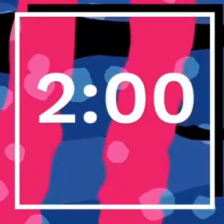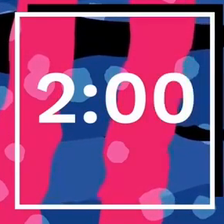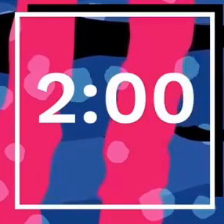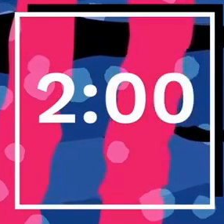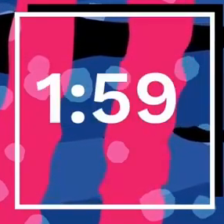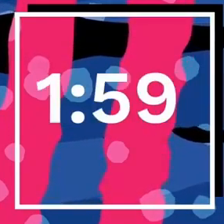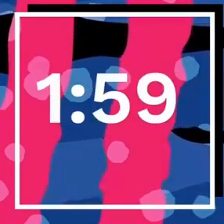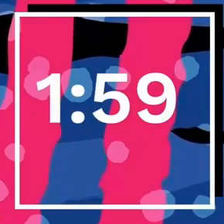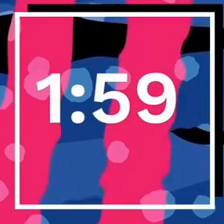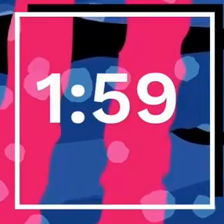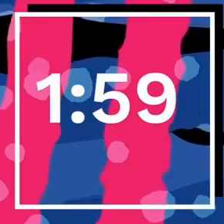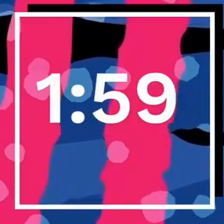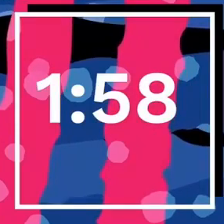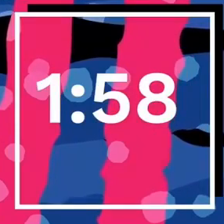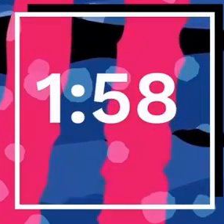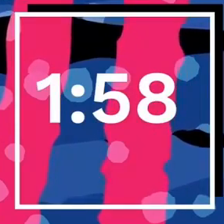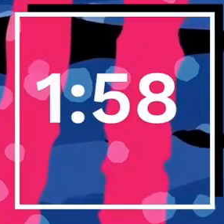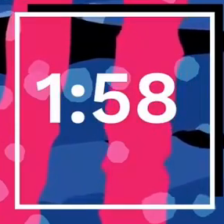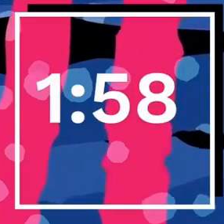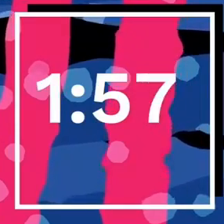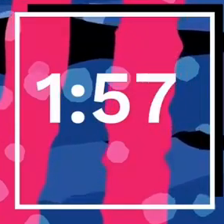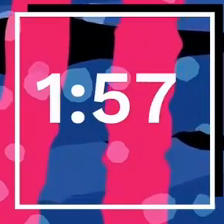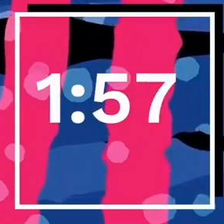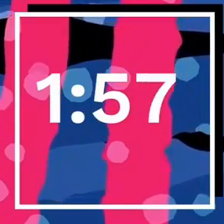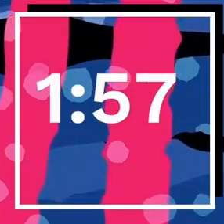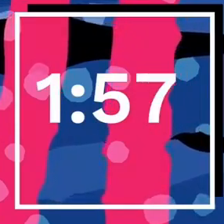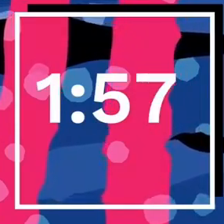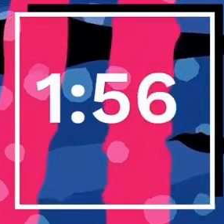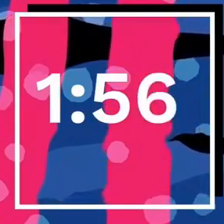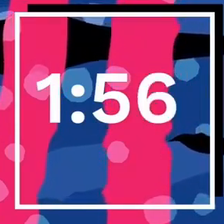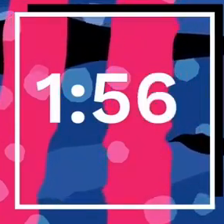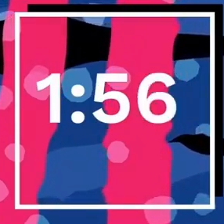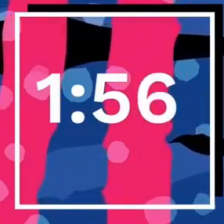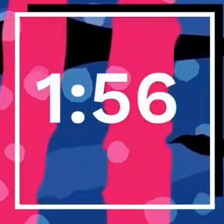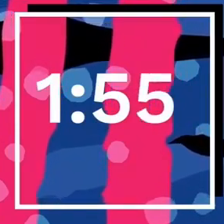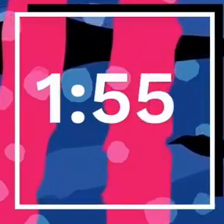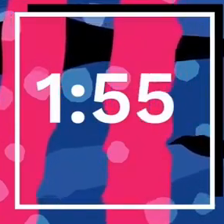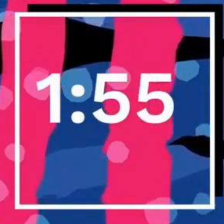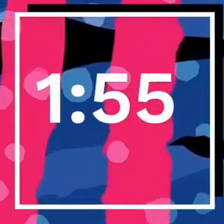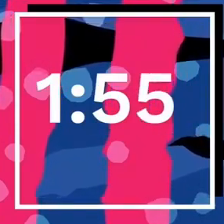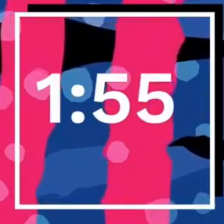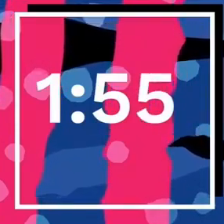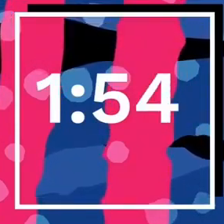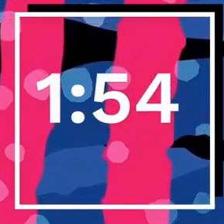THAT'S $3600 MORE PER YEAR PER